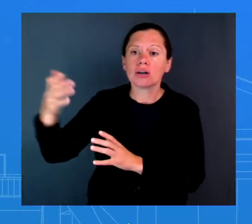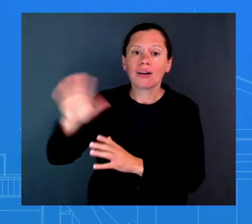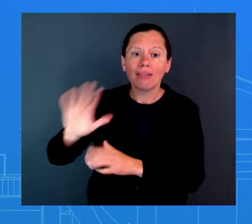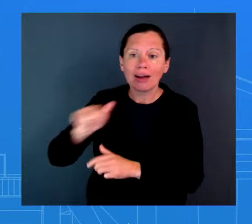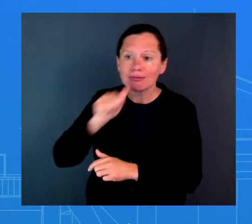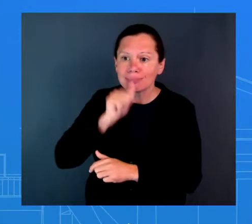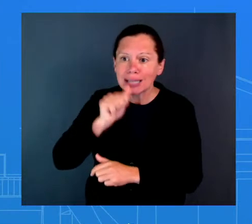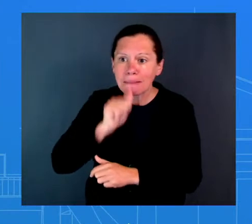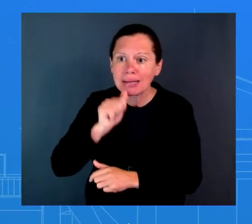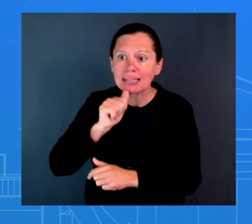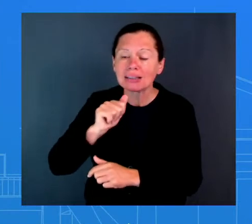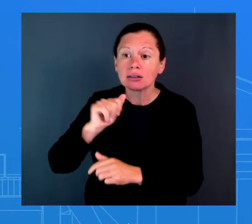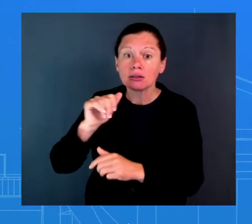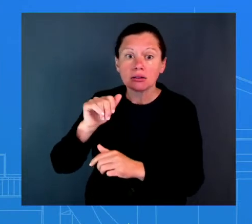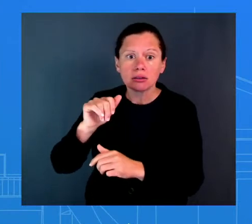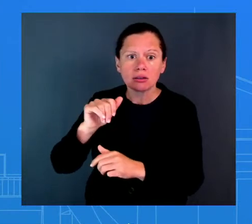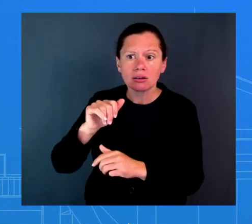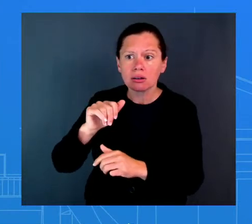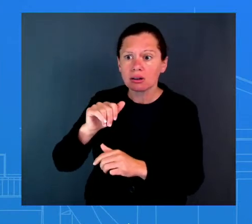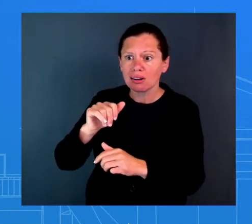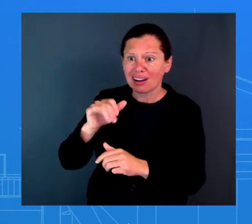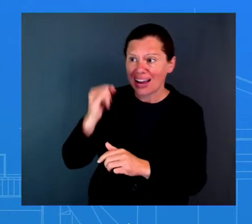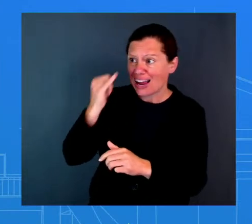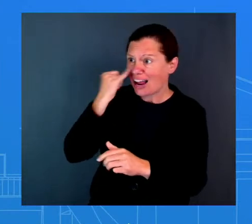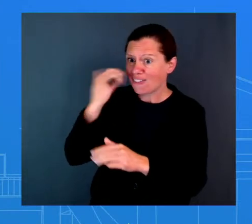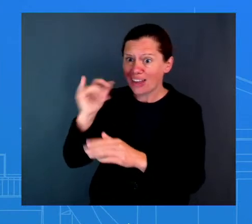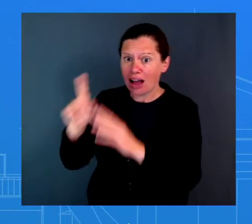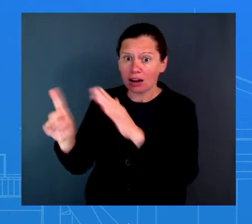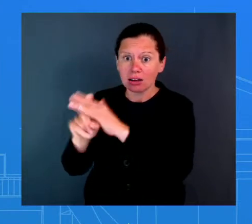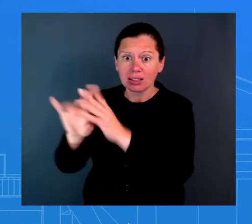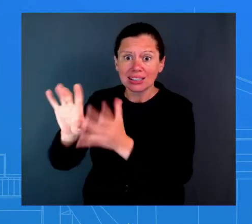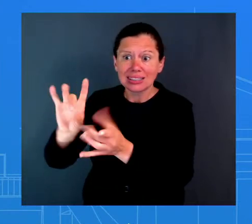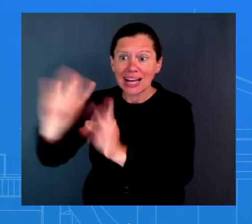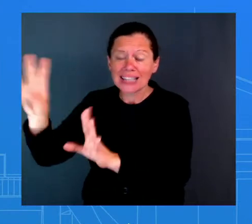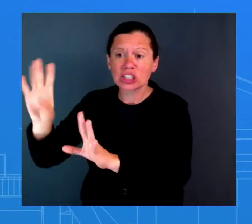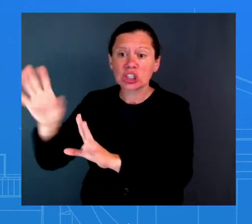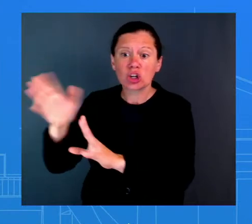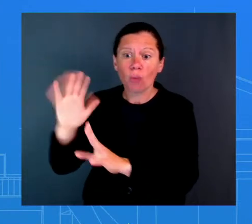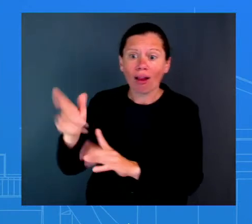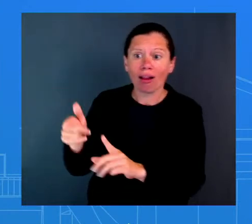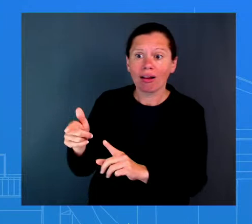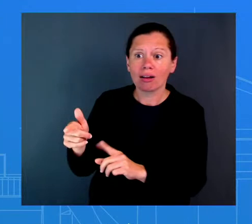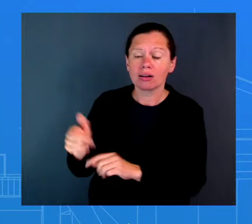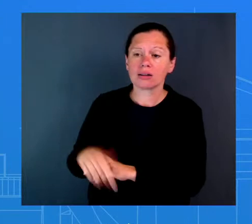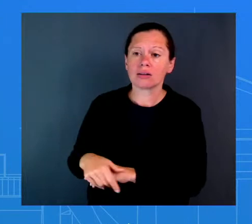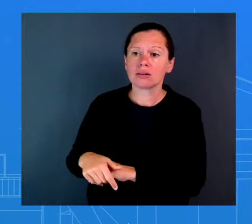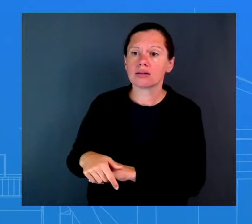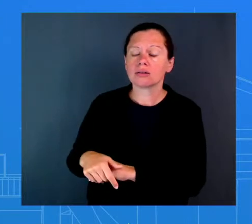As we know, FEMA has been very busy these past couple of months dealing with extreme weather, dealing with responses.